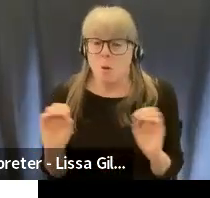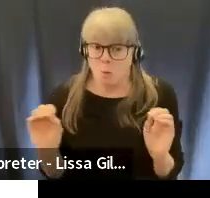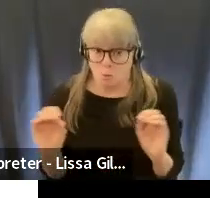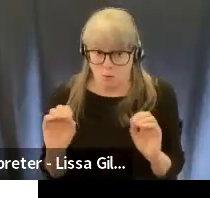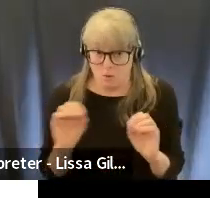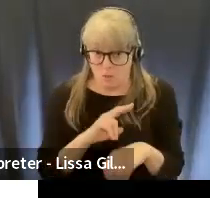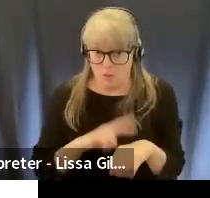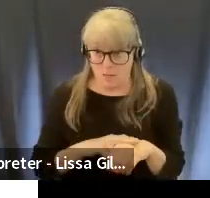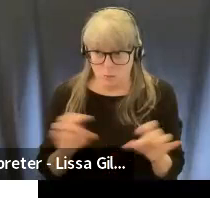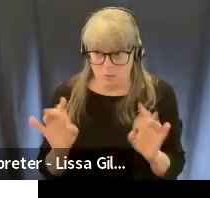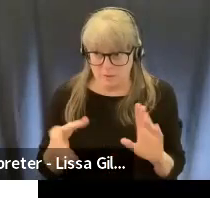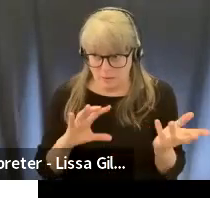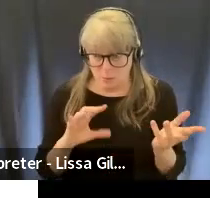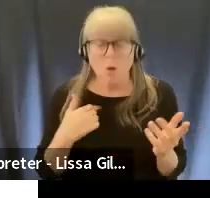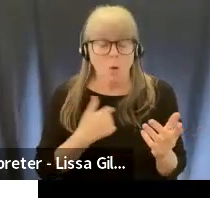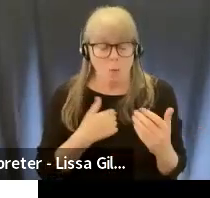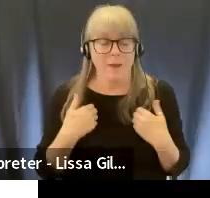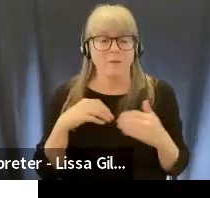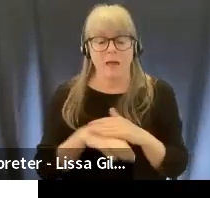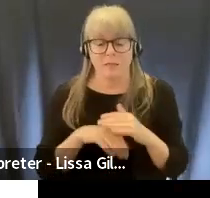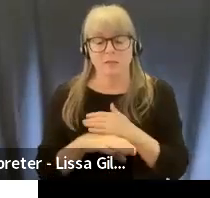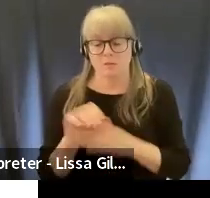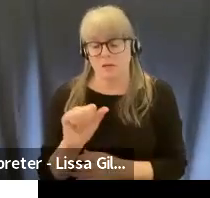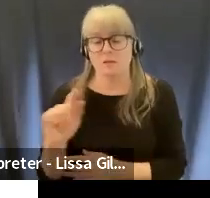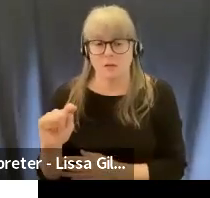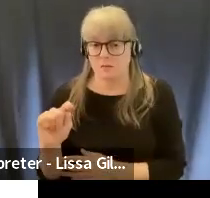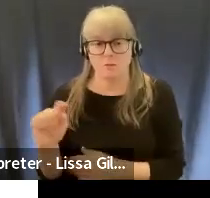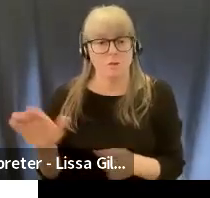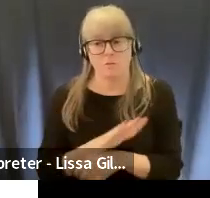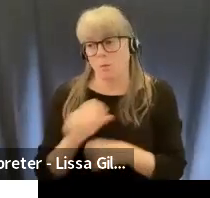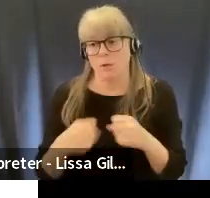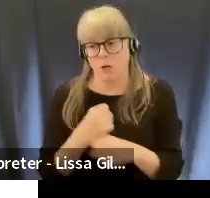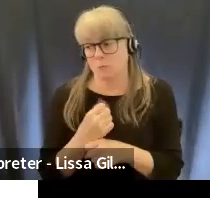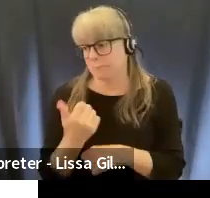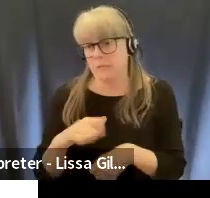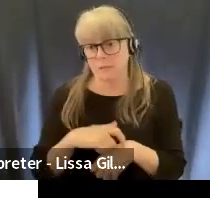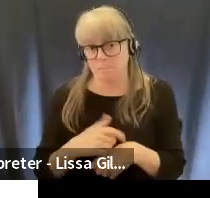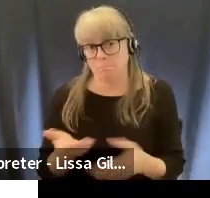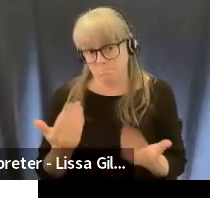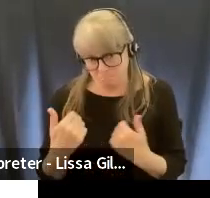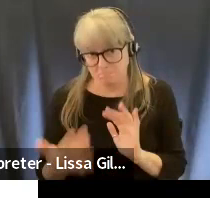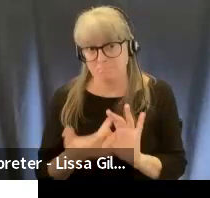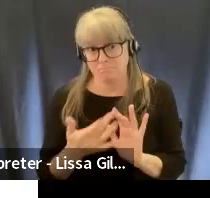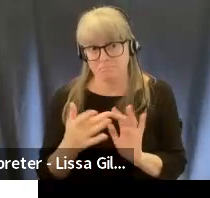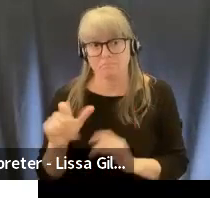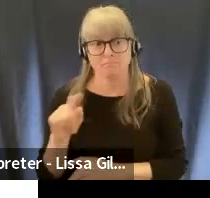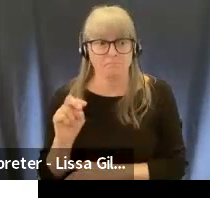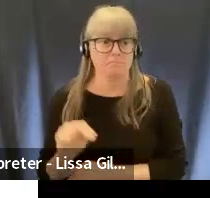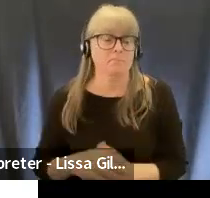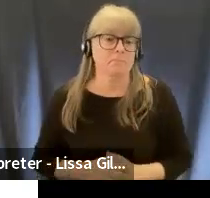Thank you. We do have access to the system technology, year-round.